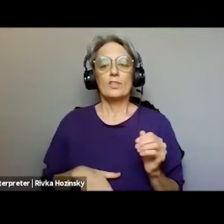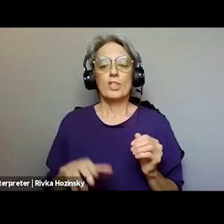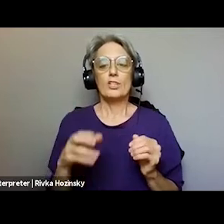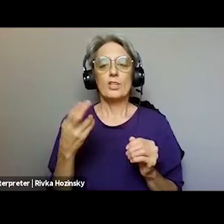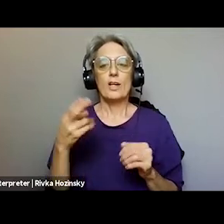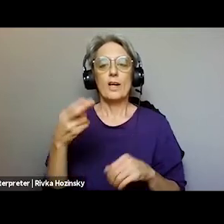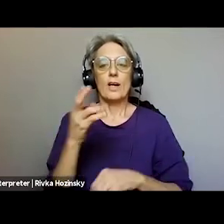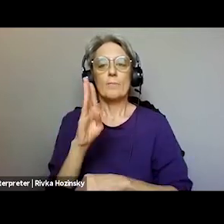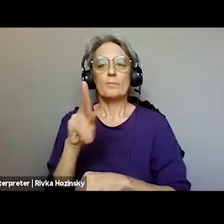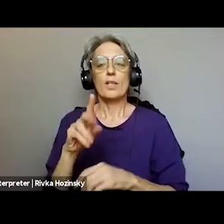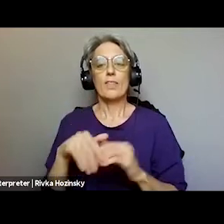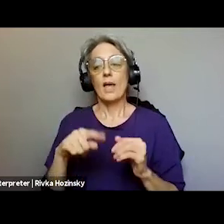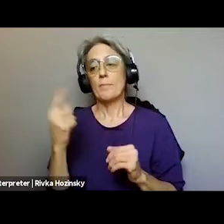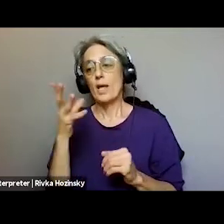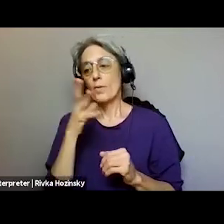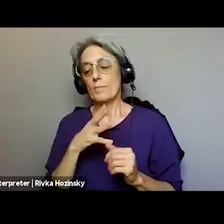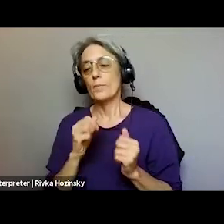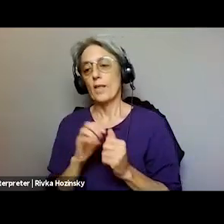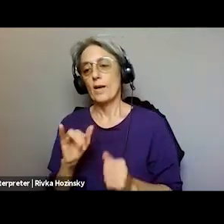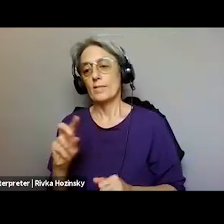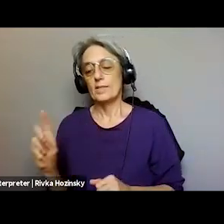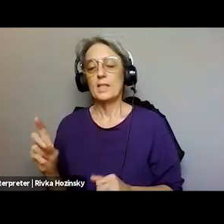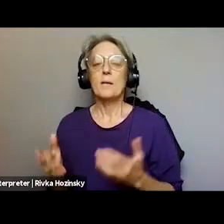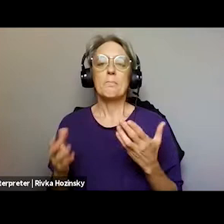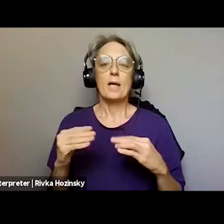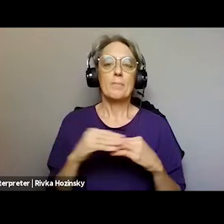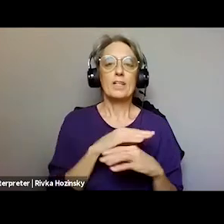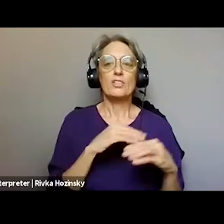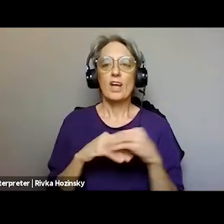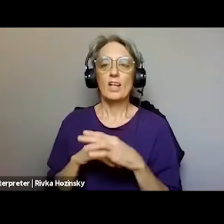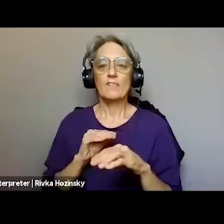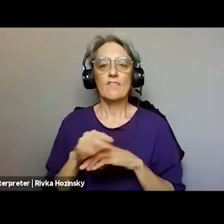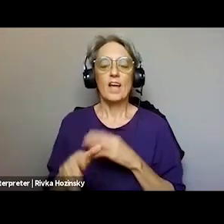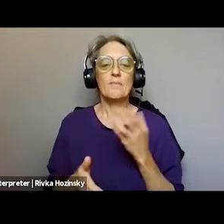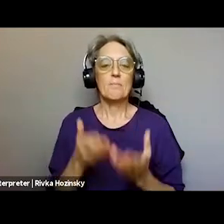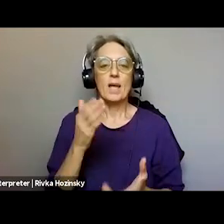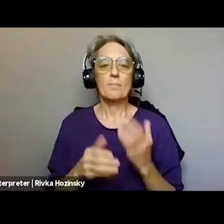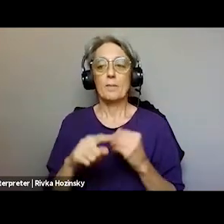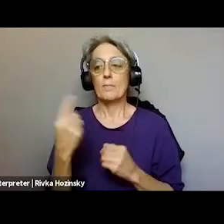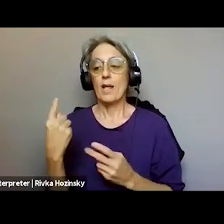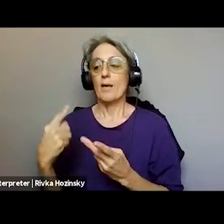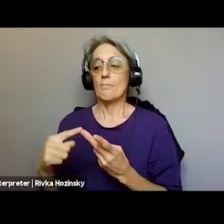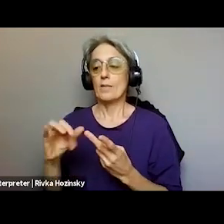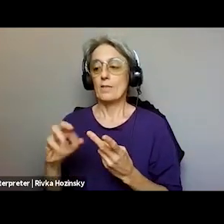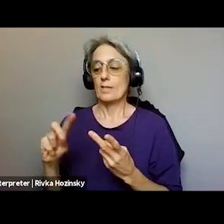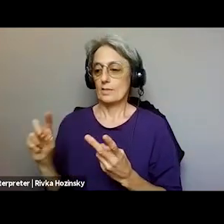IDD. So there might be an interactive effect where being black and having IDD leads to worse